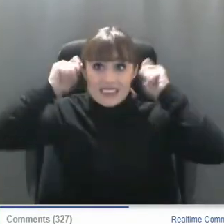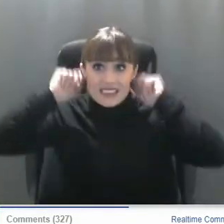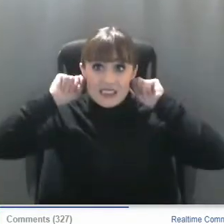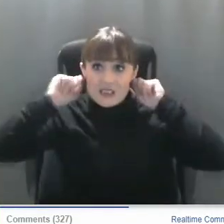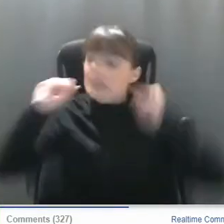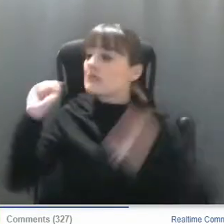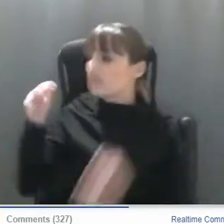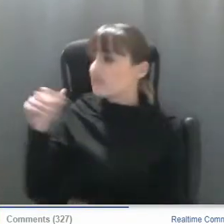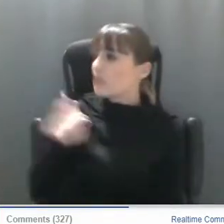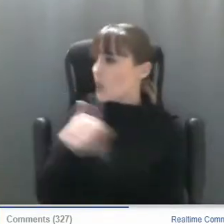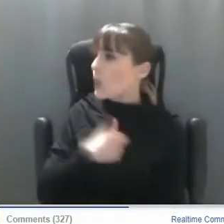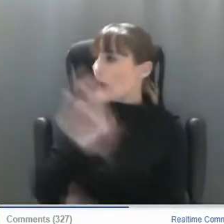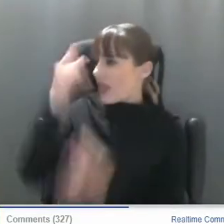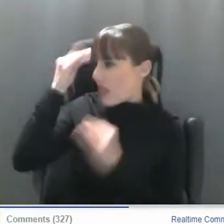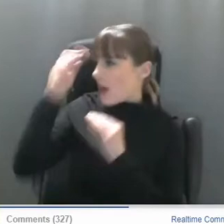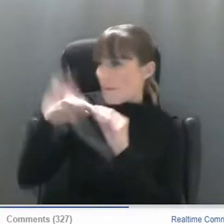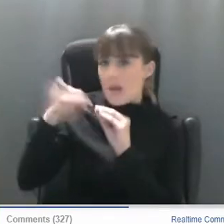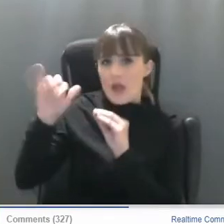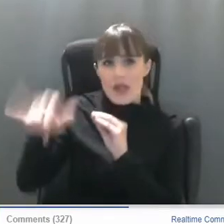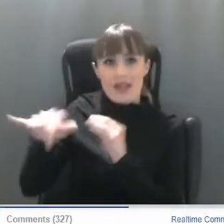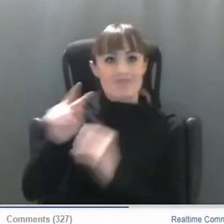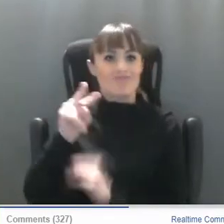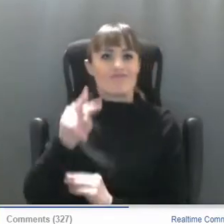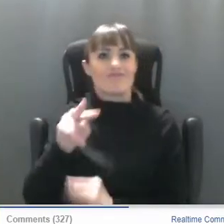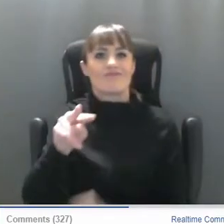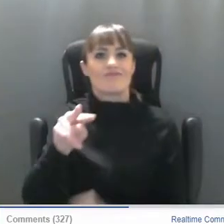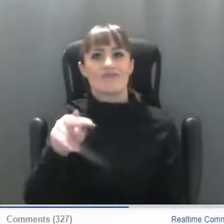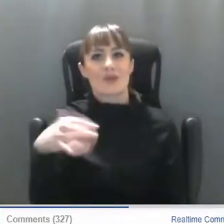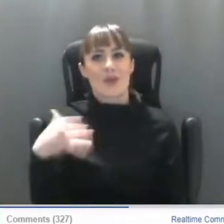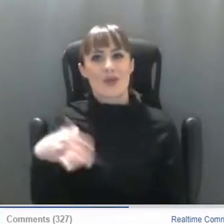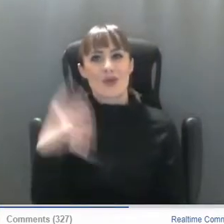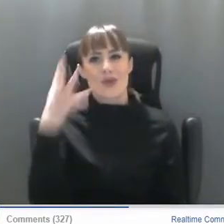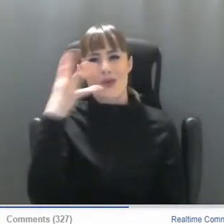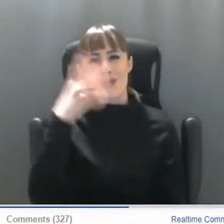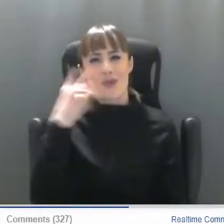Look at that beauty. Demitri.